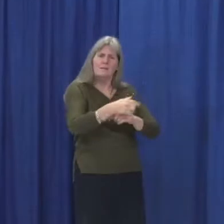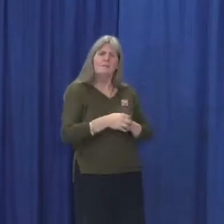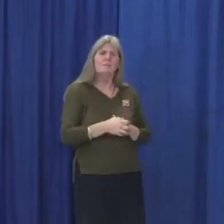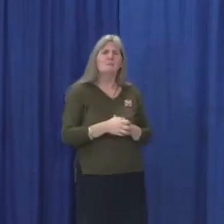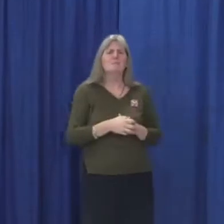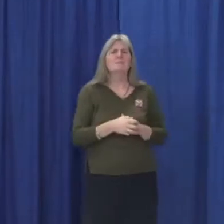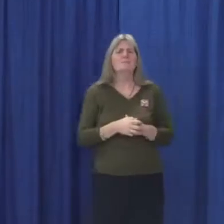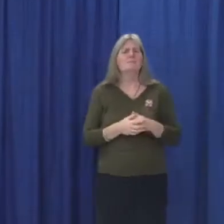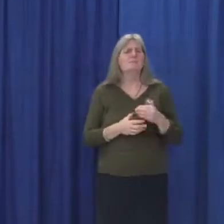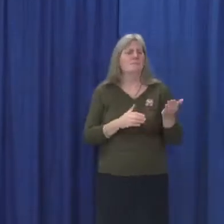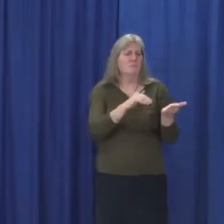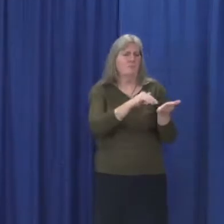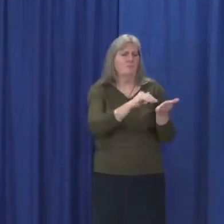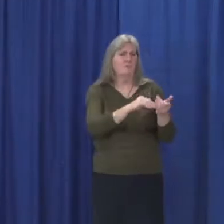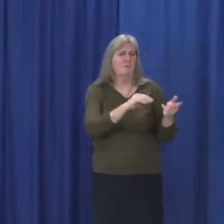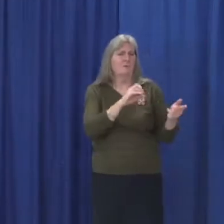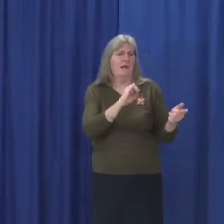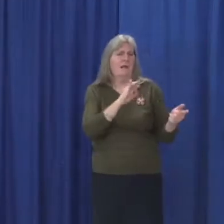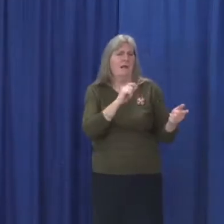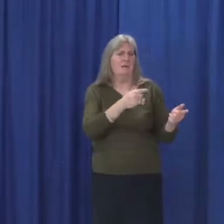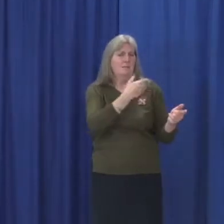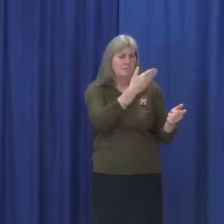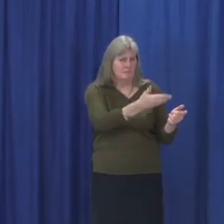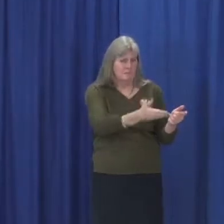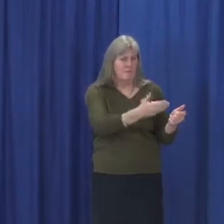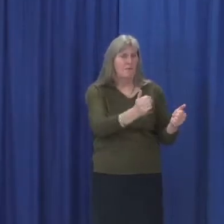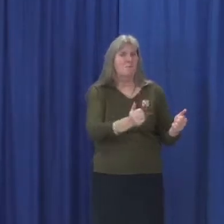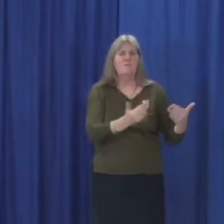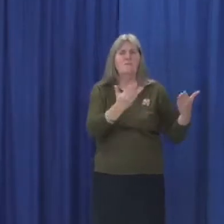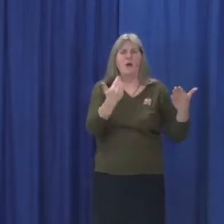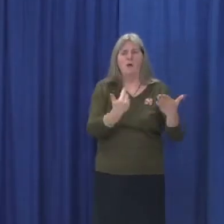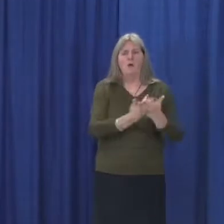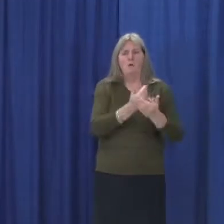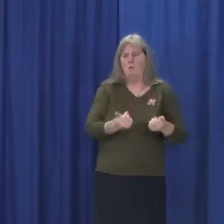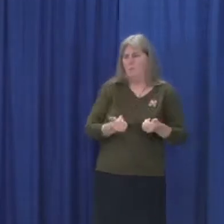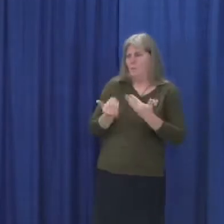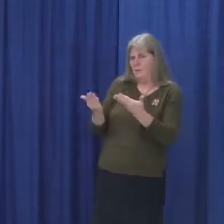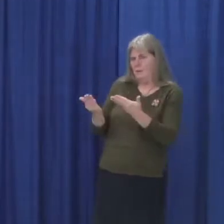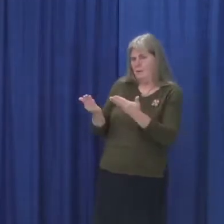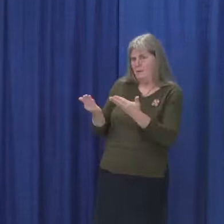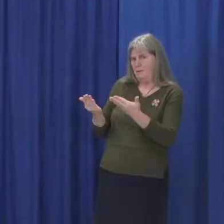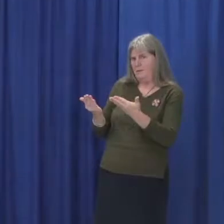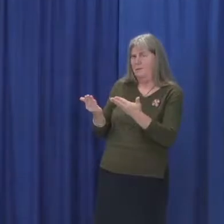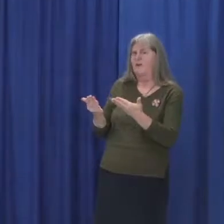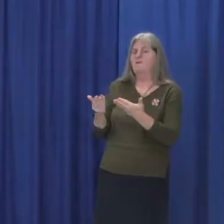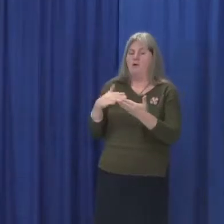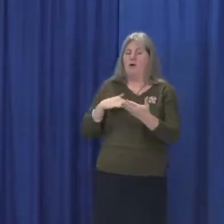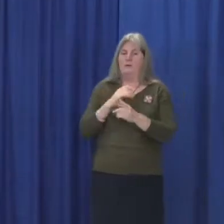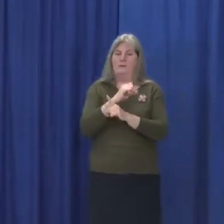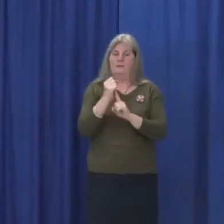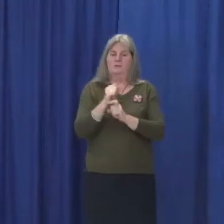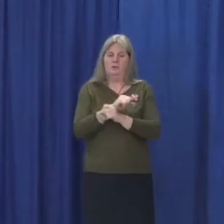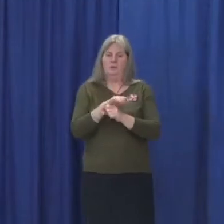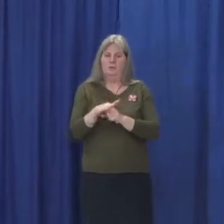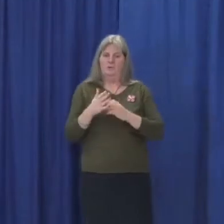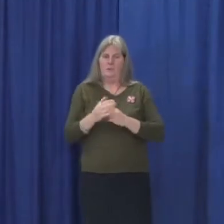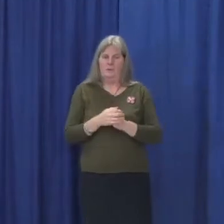Doctor Elliott as the acting Chief Medical Officer of Health has provided the recommendations to address the current situation